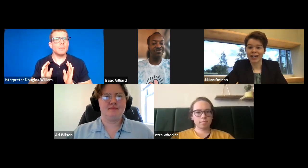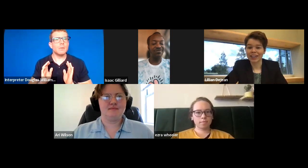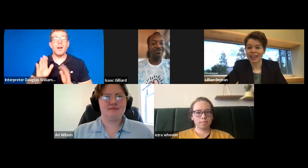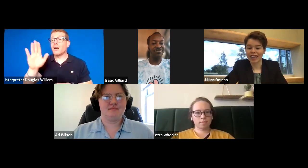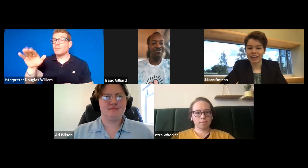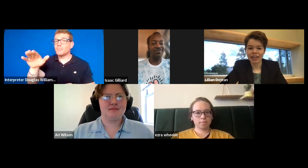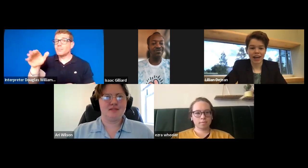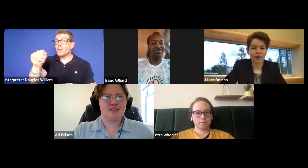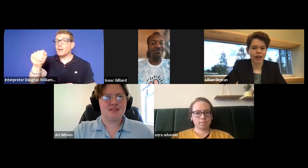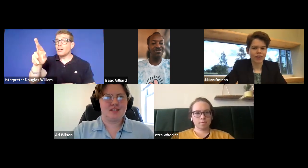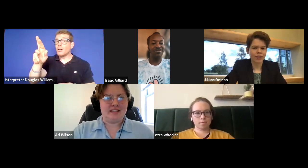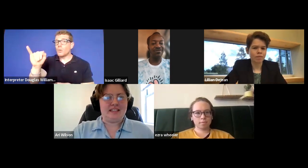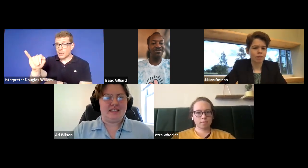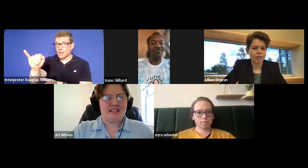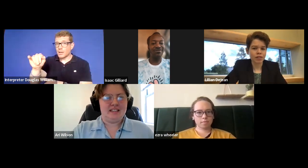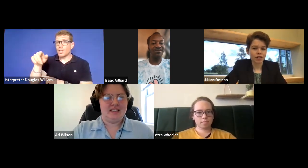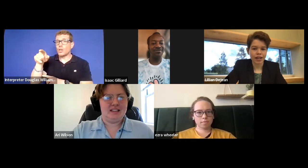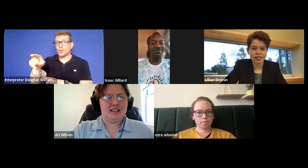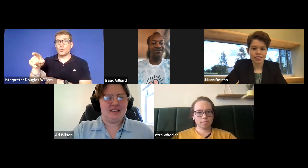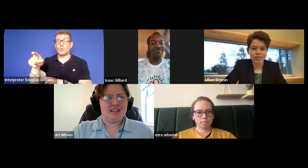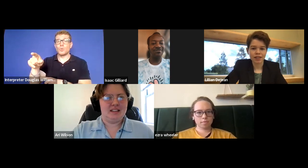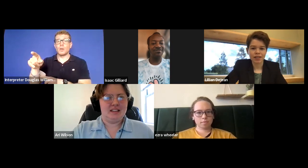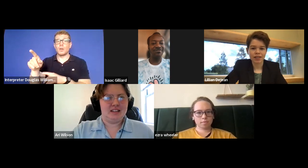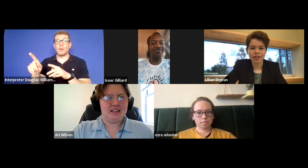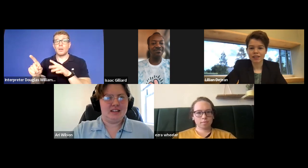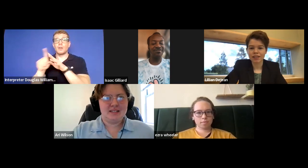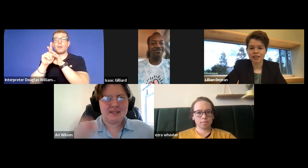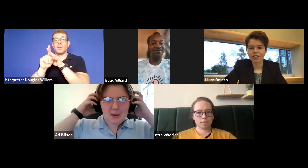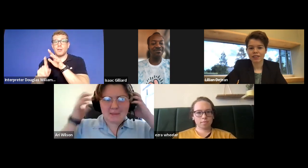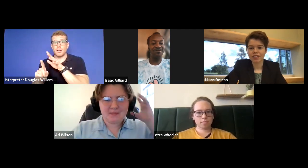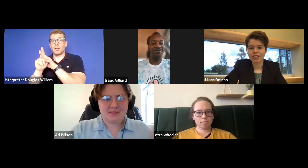Hey? are you cutting in and out? I think it may be your headset.